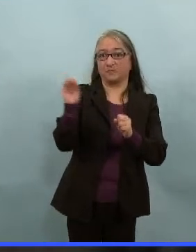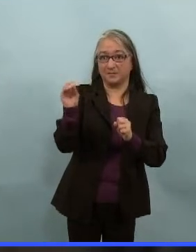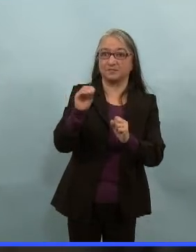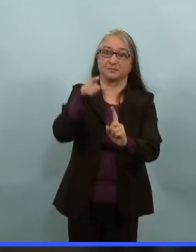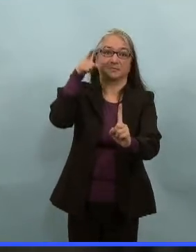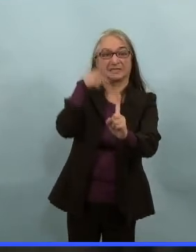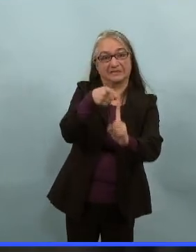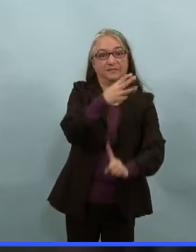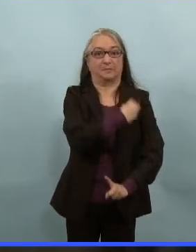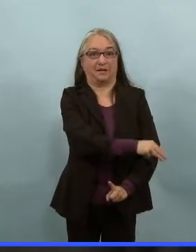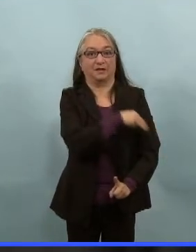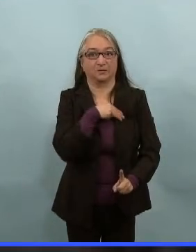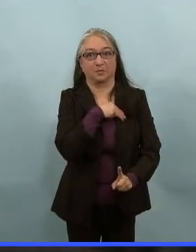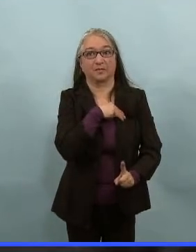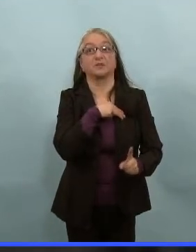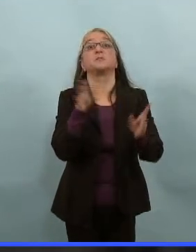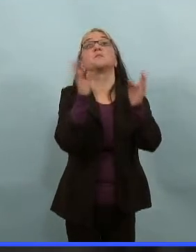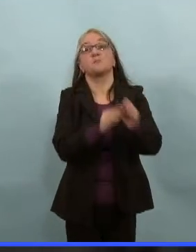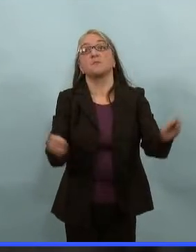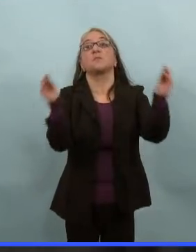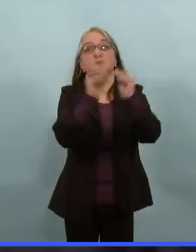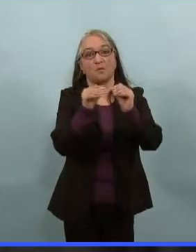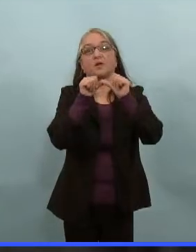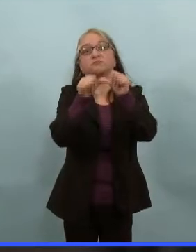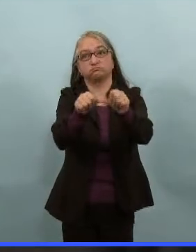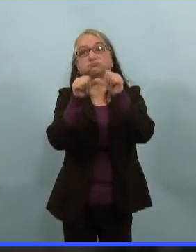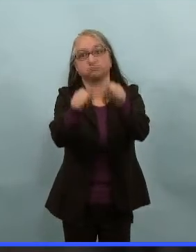be done on that as well i think we've done a lot of work related to this we're going to continue